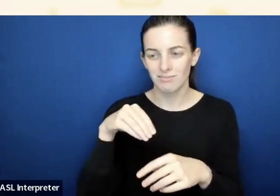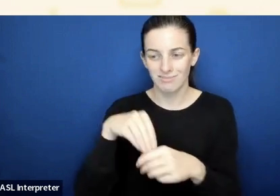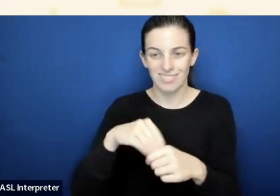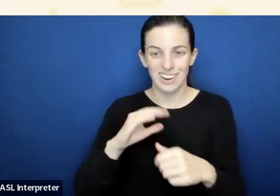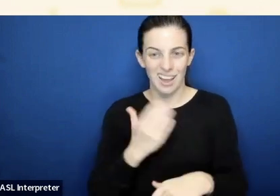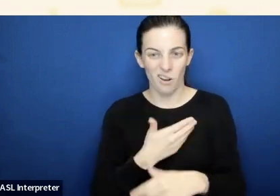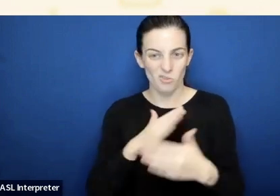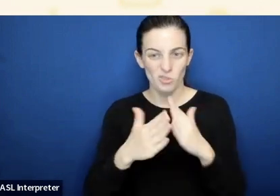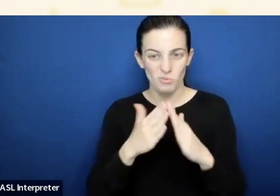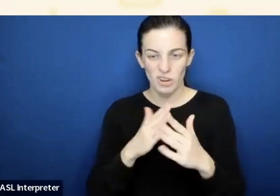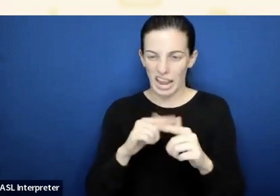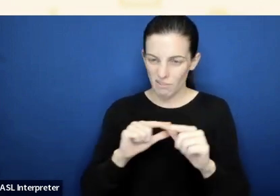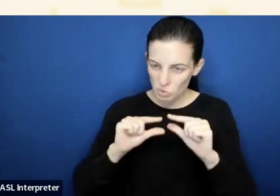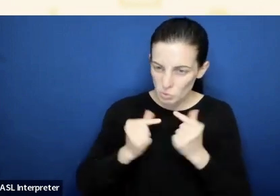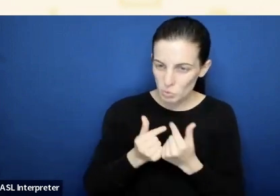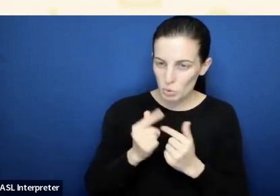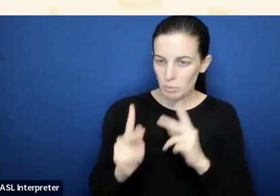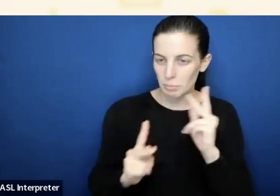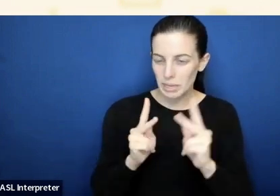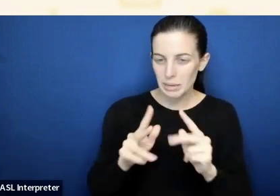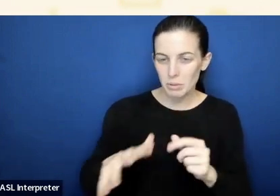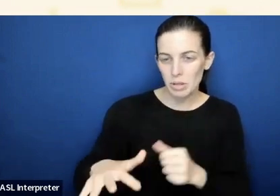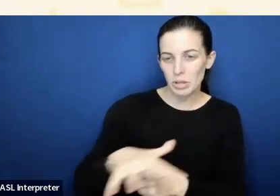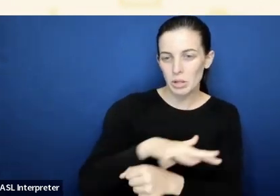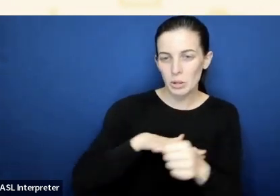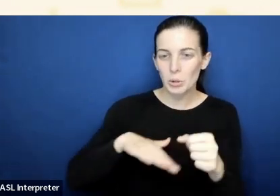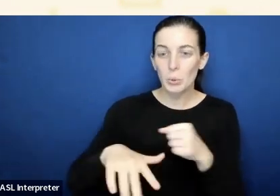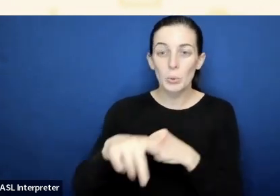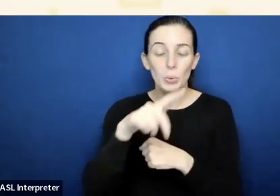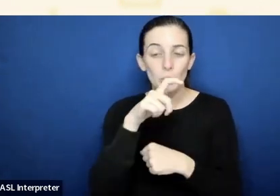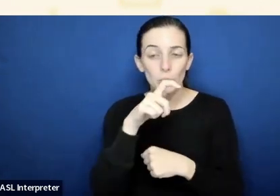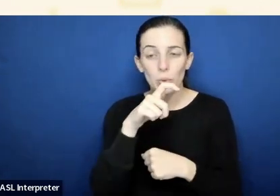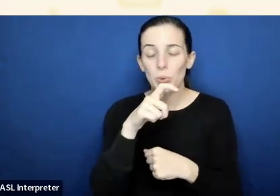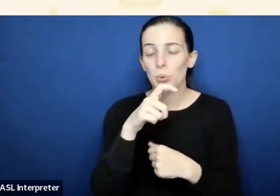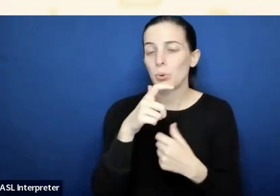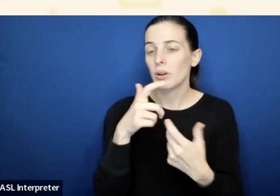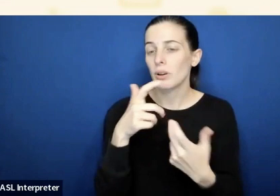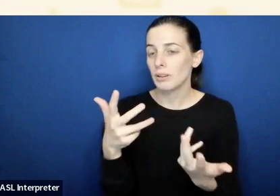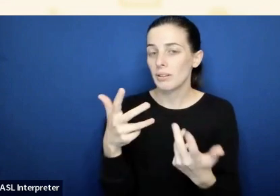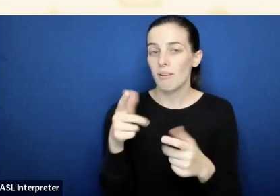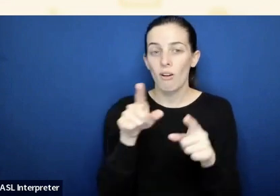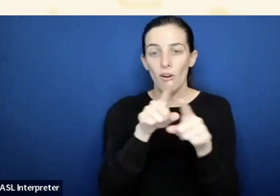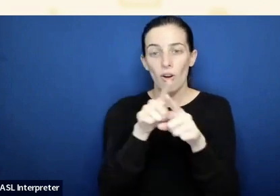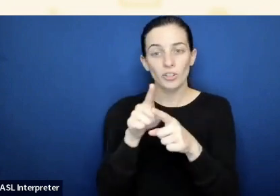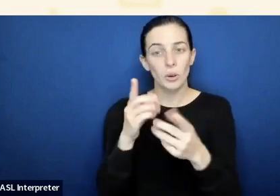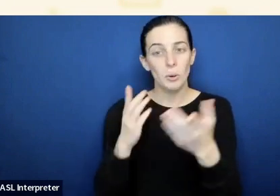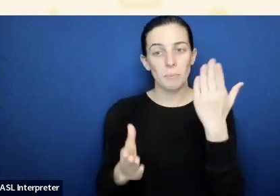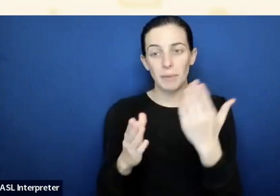A group of individuals who are also maybe not visible sides